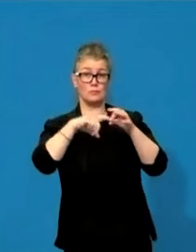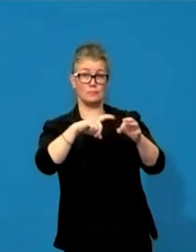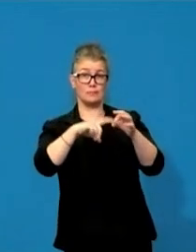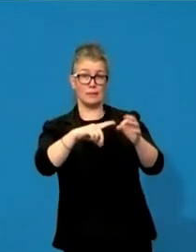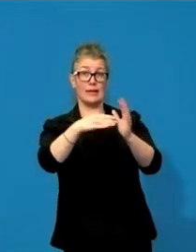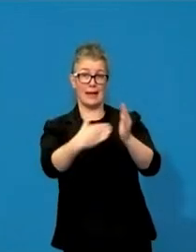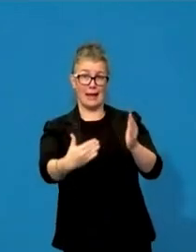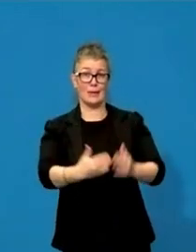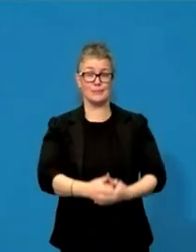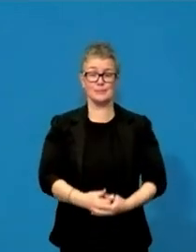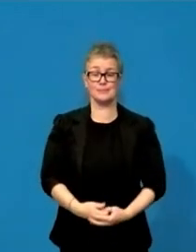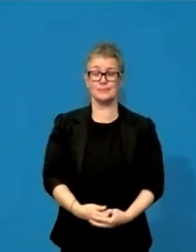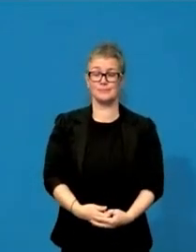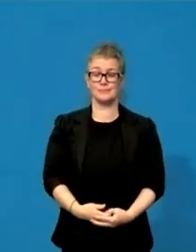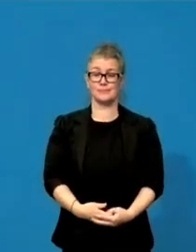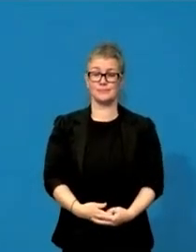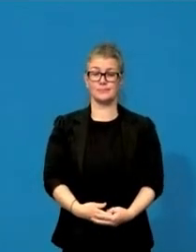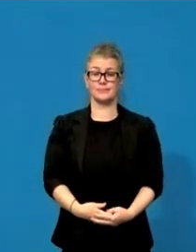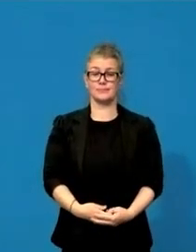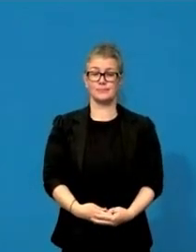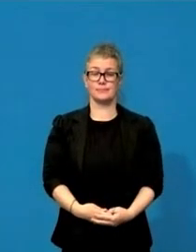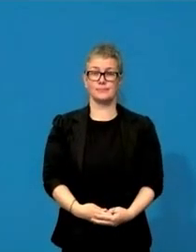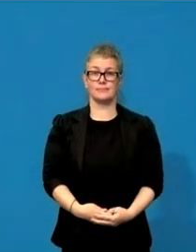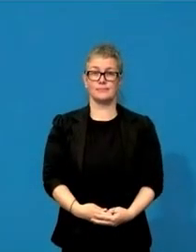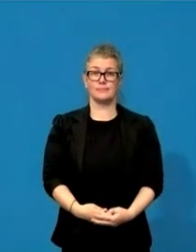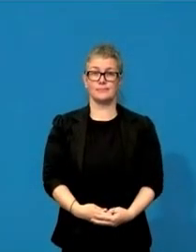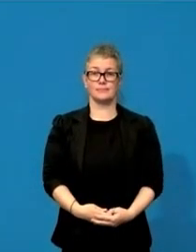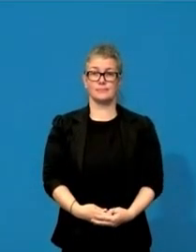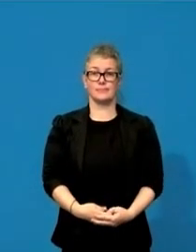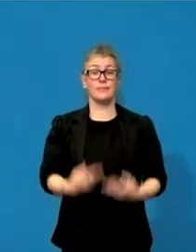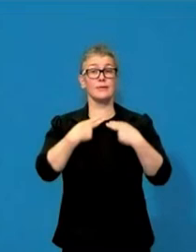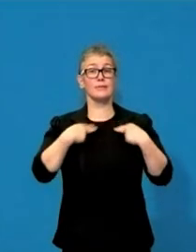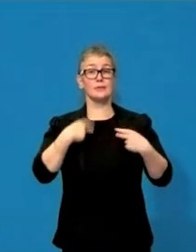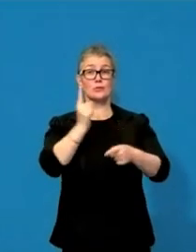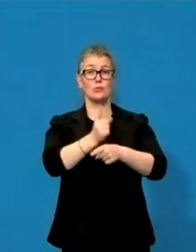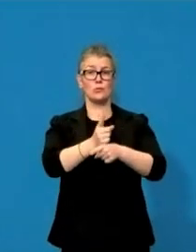Thank you very much. MR GRIFFIN: Chair, before I ask any questions, can I indicate